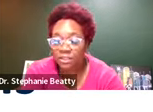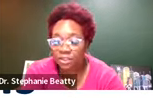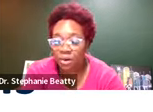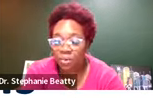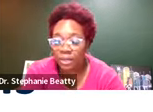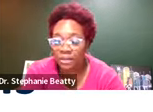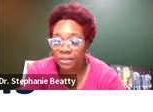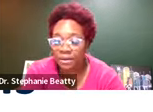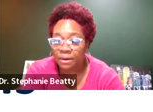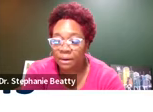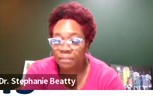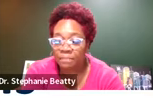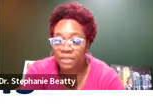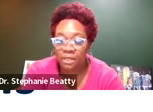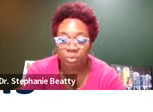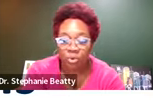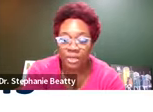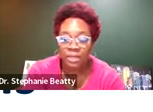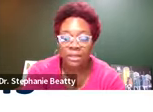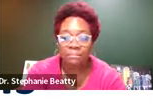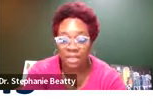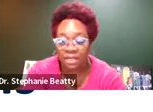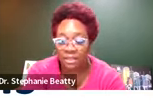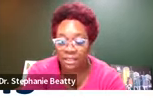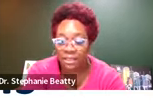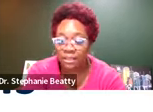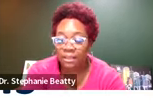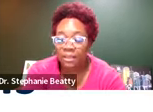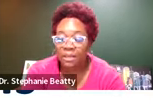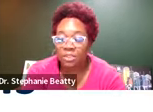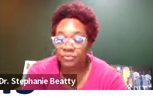Consult with the employee immediately